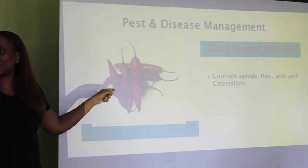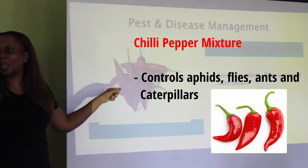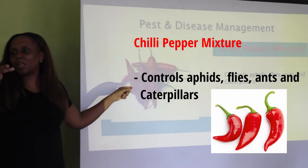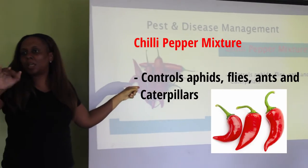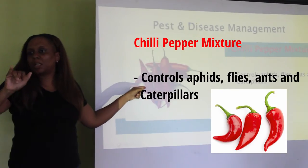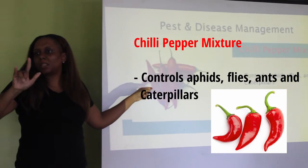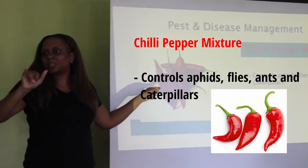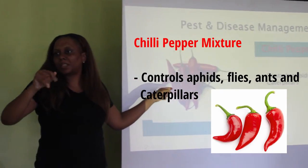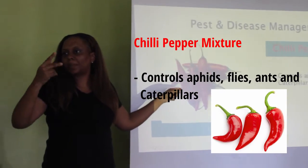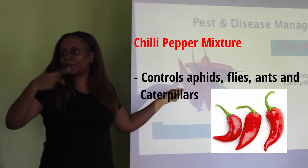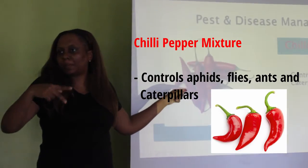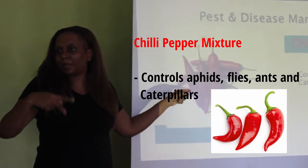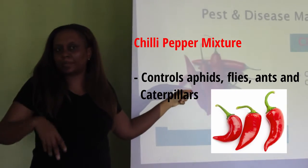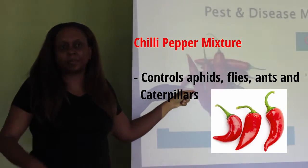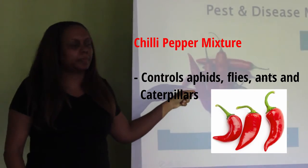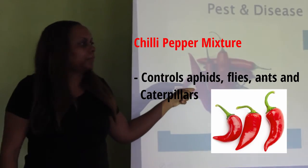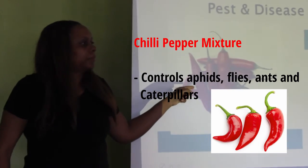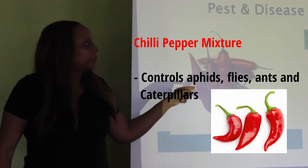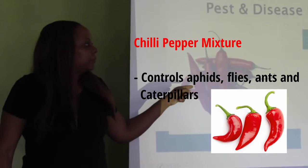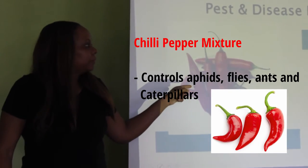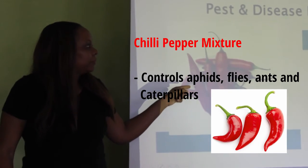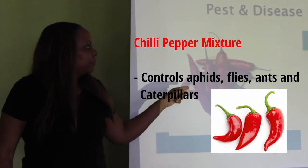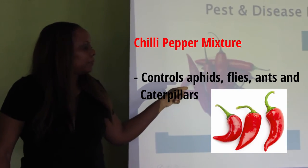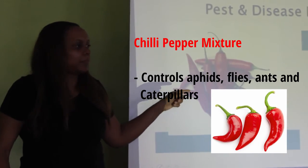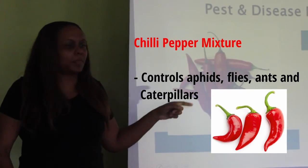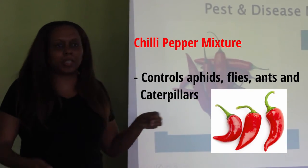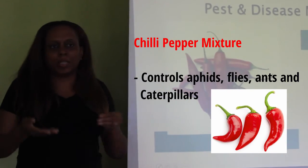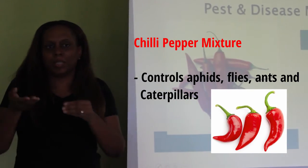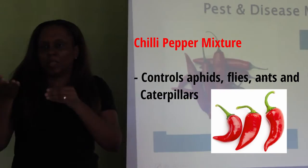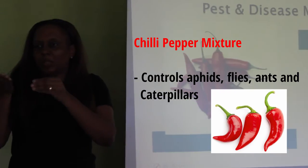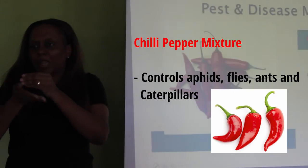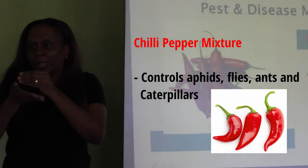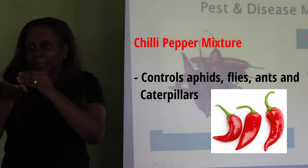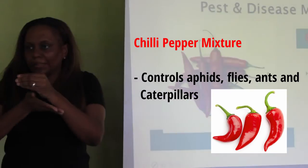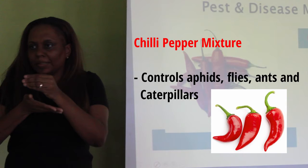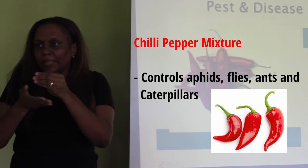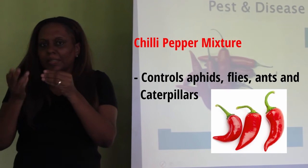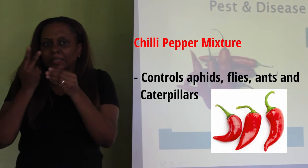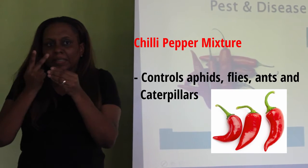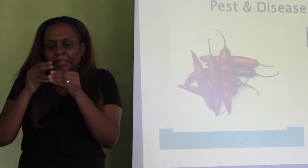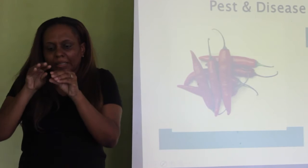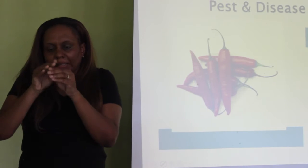when you take the chili pepper and you cut it of course to expose the seeds because it's the